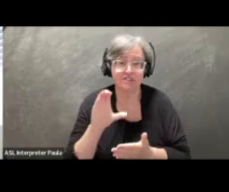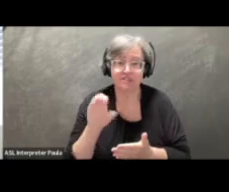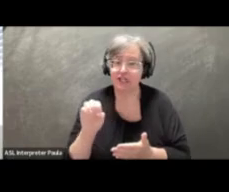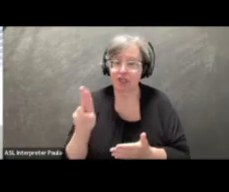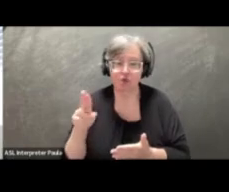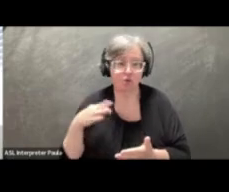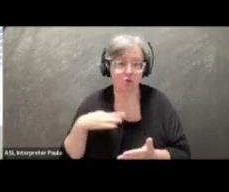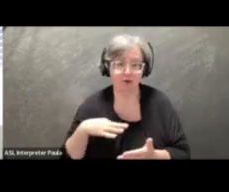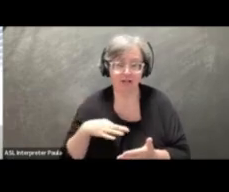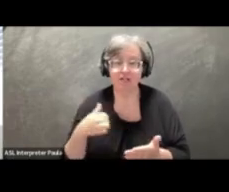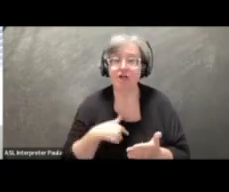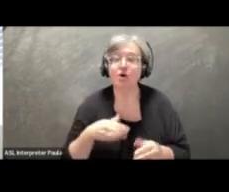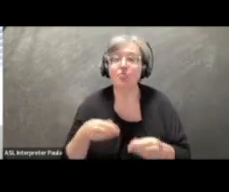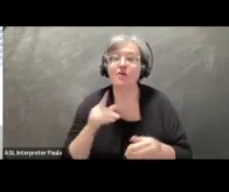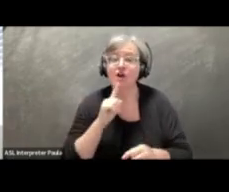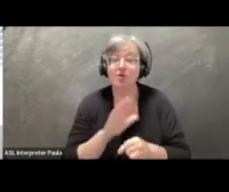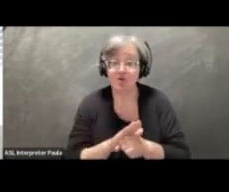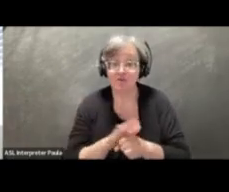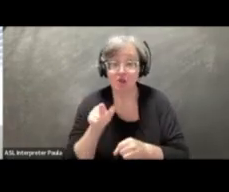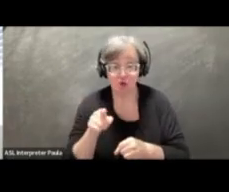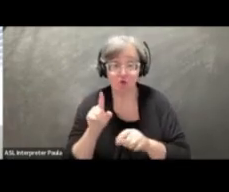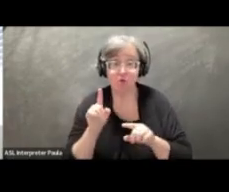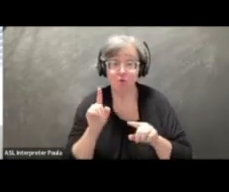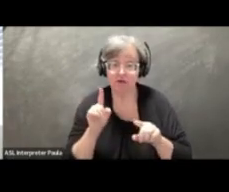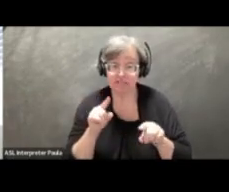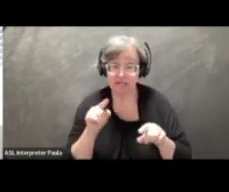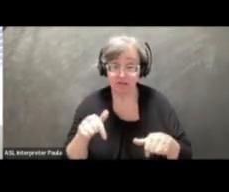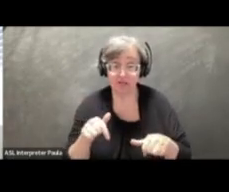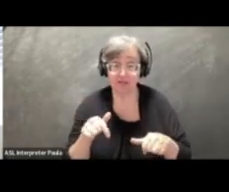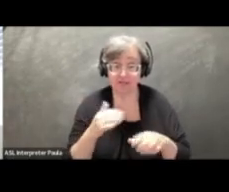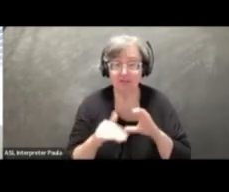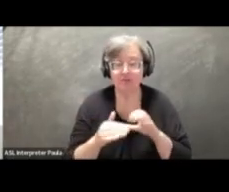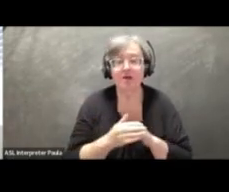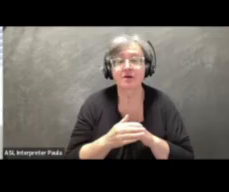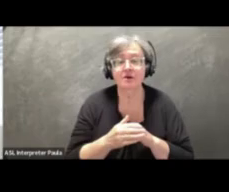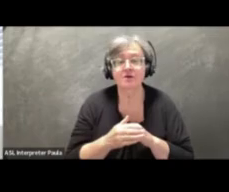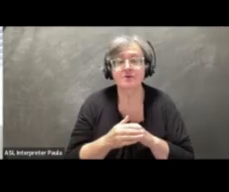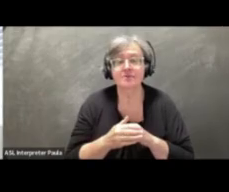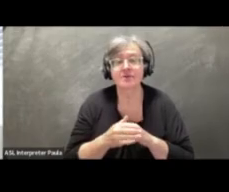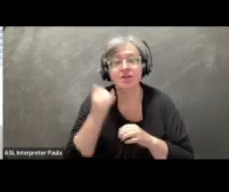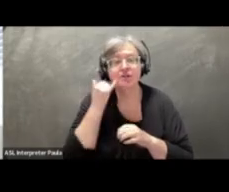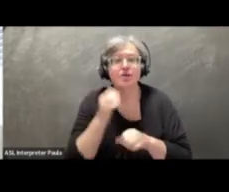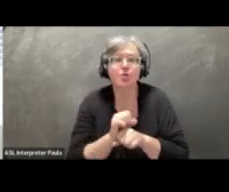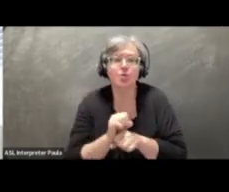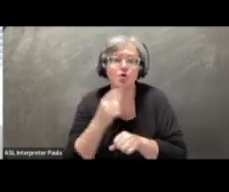do provide a confirmation of attendance email in case you work for an organization that you would like to use